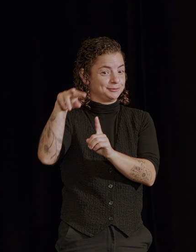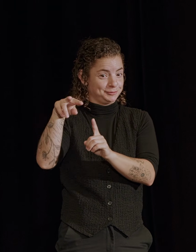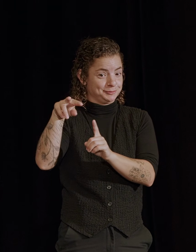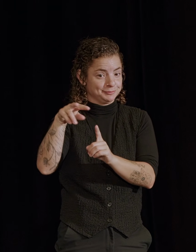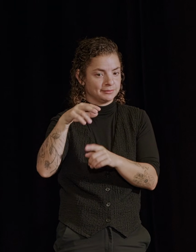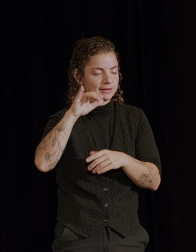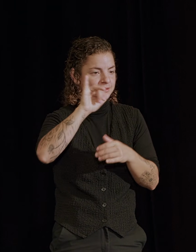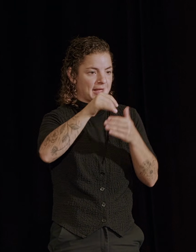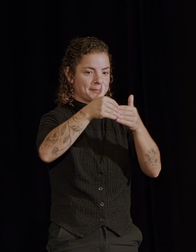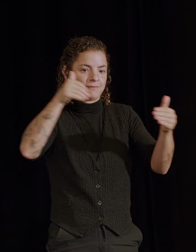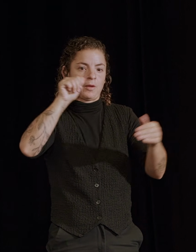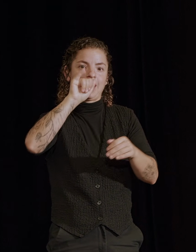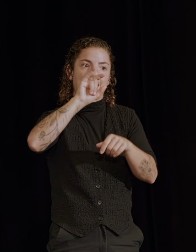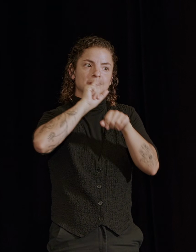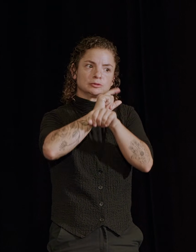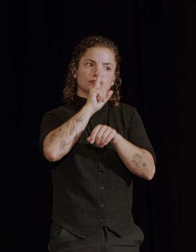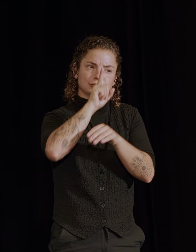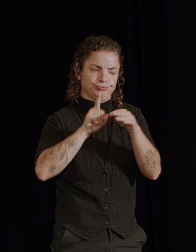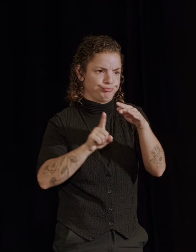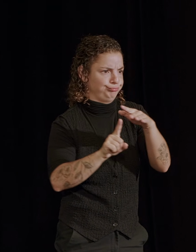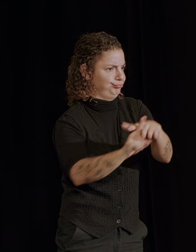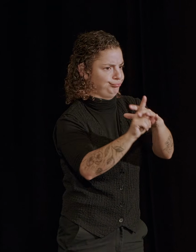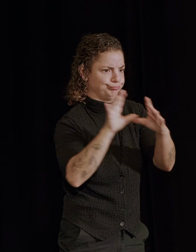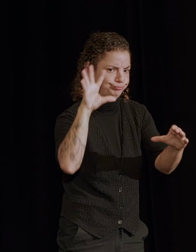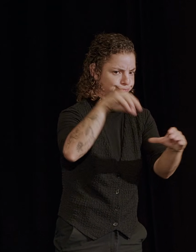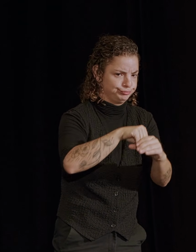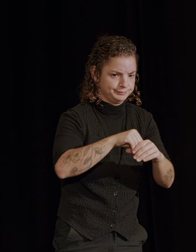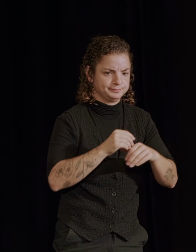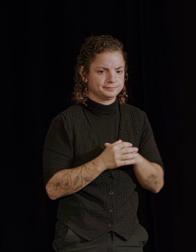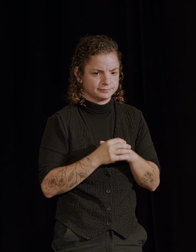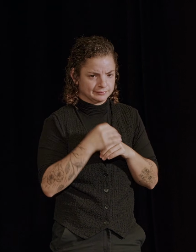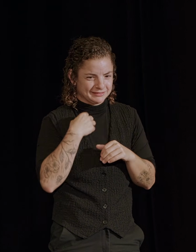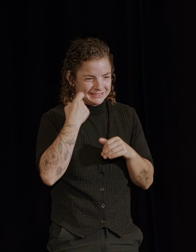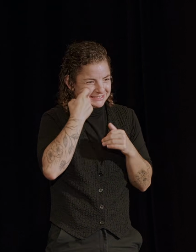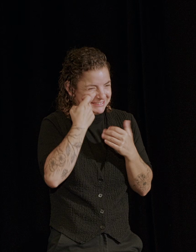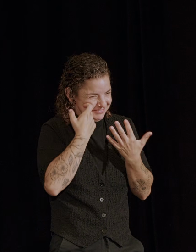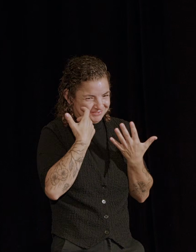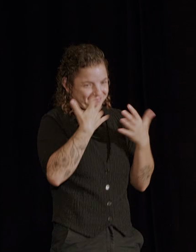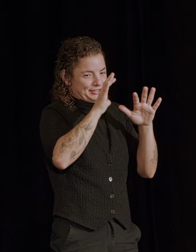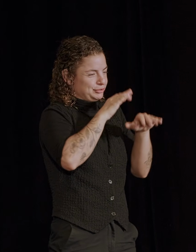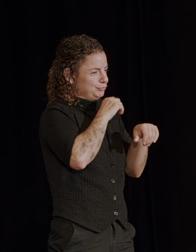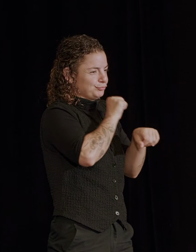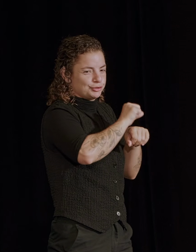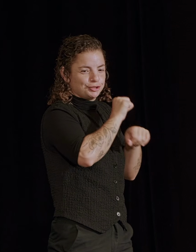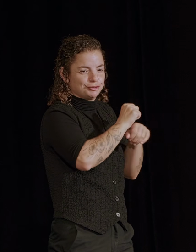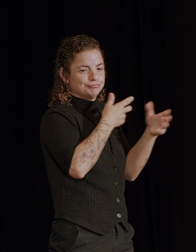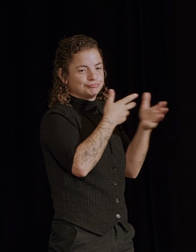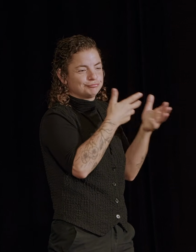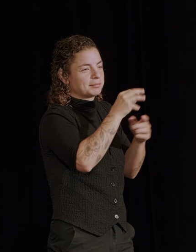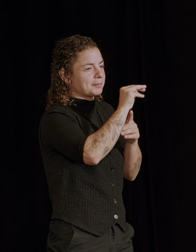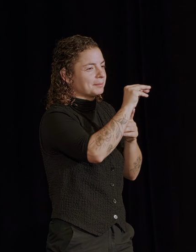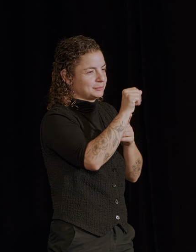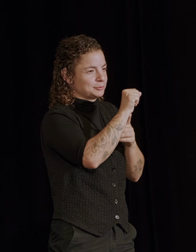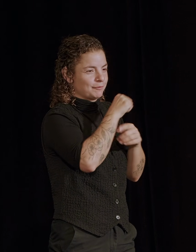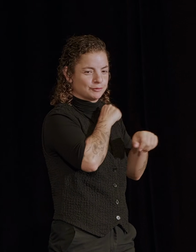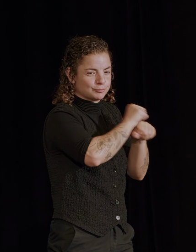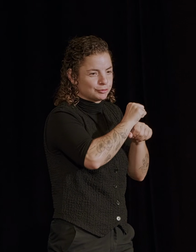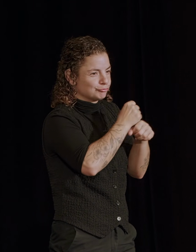I had been coming off the heels of working with Sukib at Microsoft a couple years back with seeing AI,